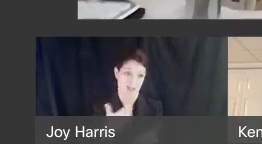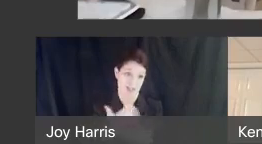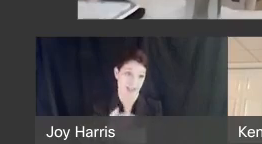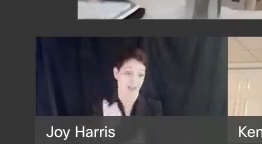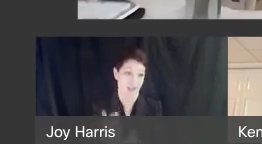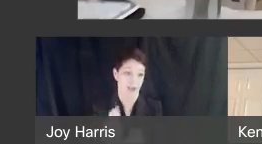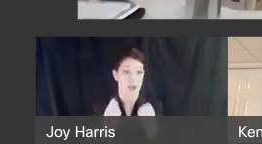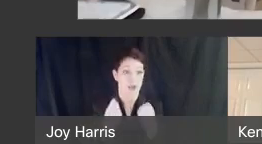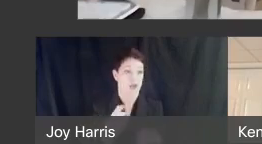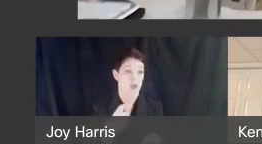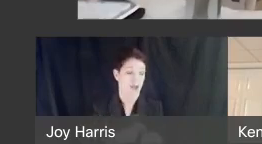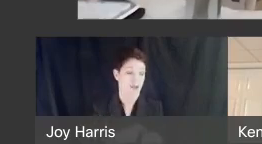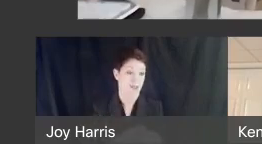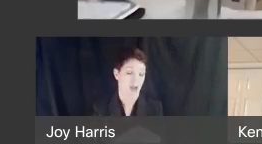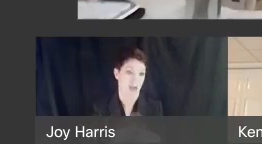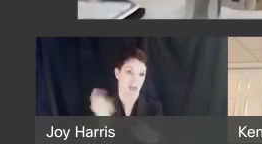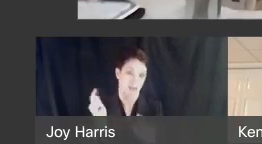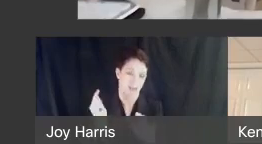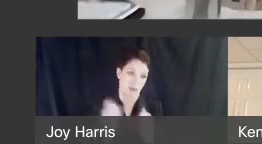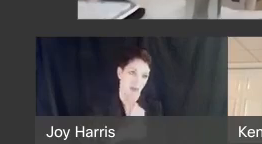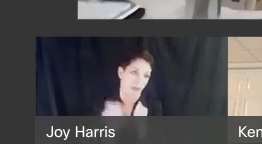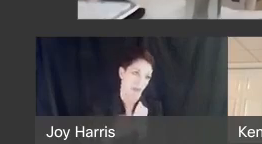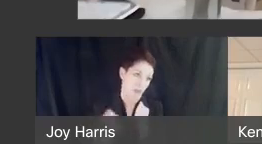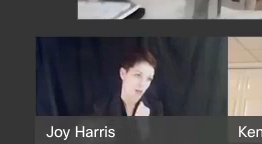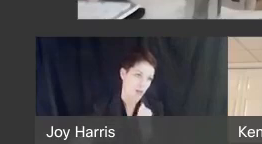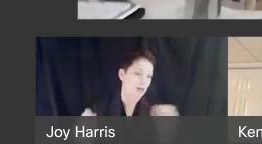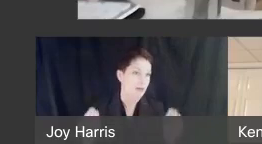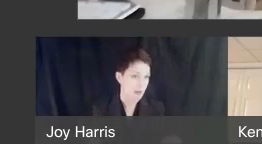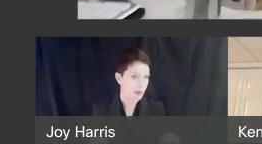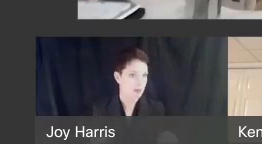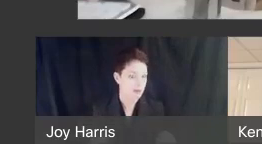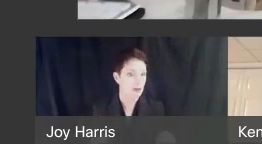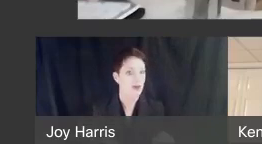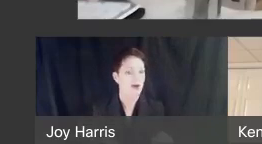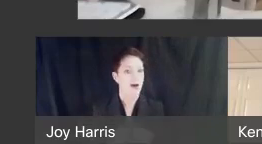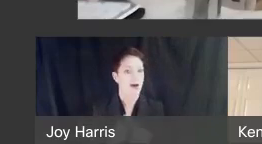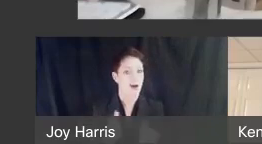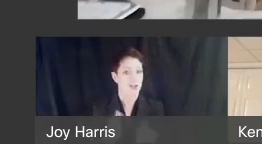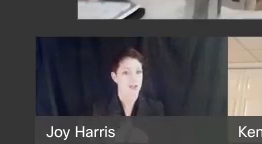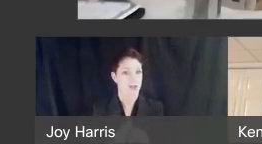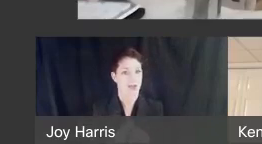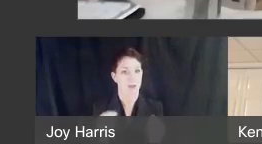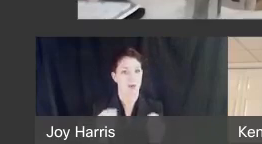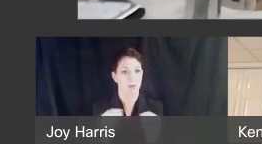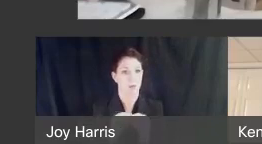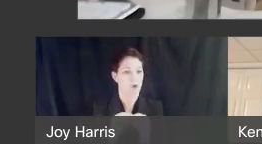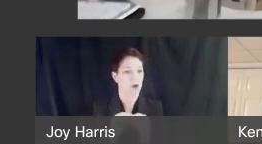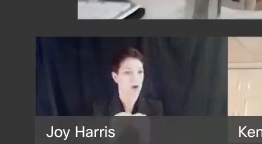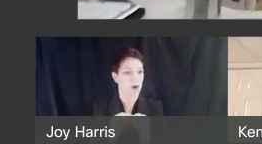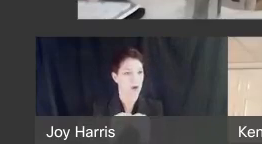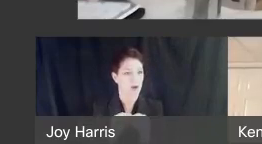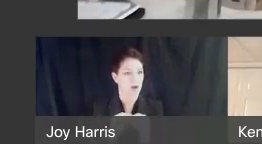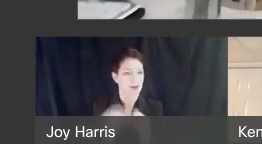could be extensive, and we worry that this will only further deepen the inequities that we are